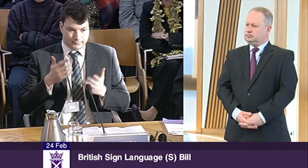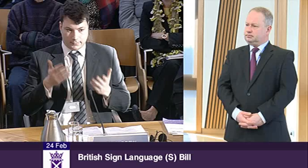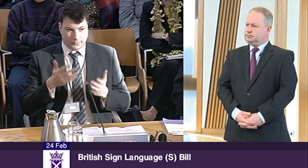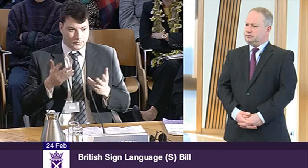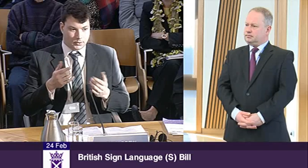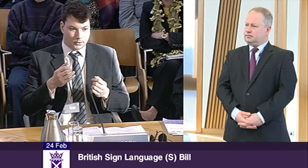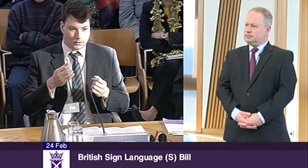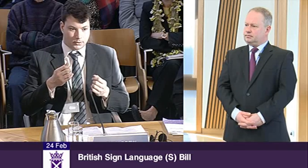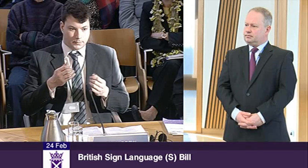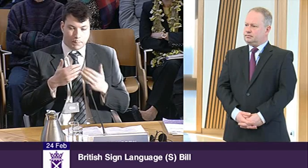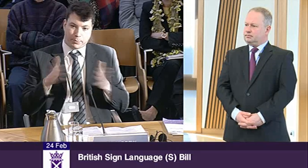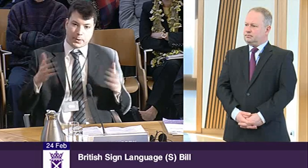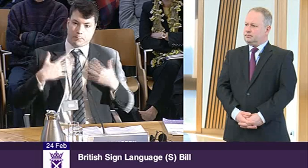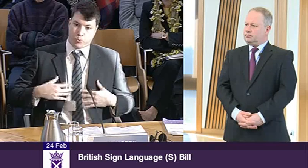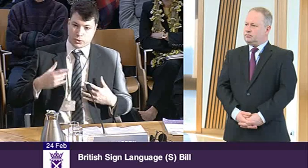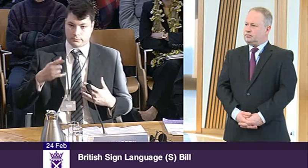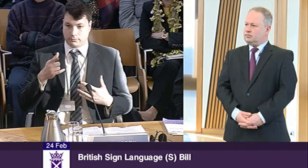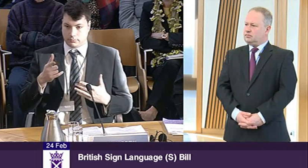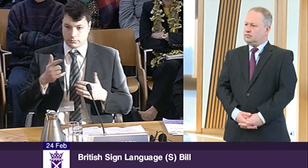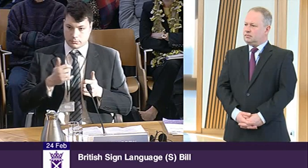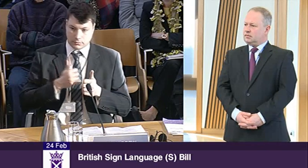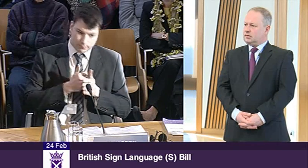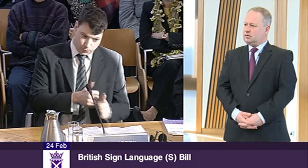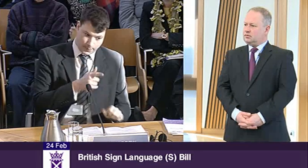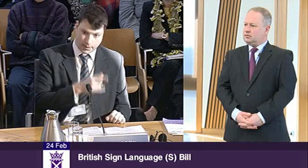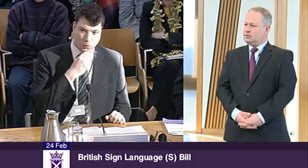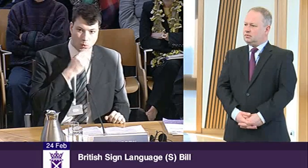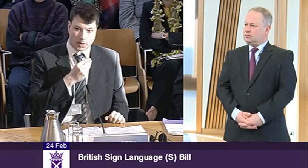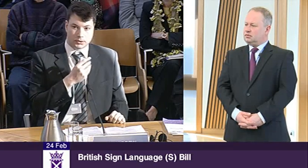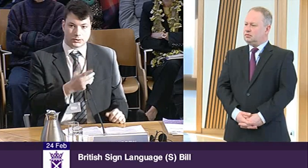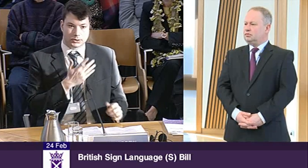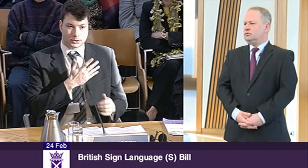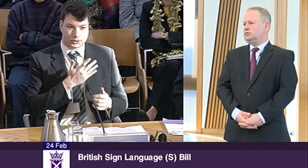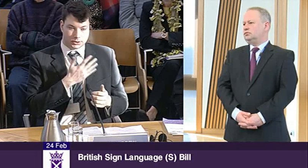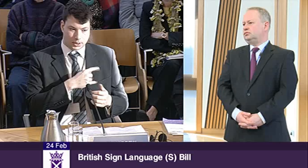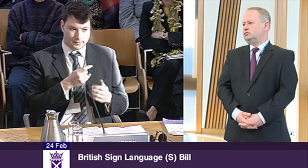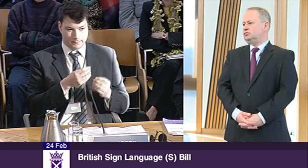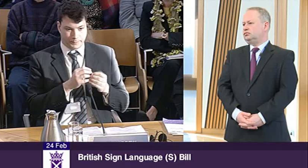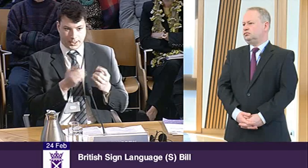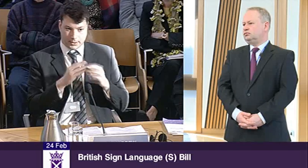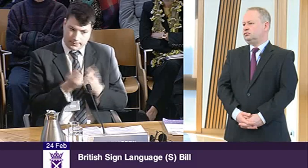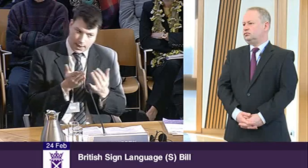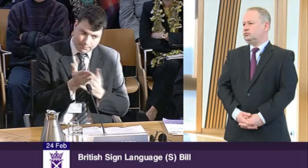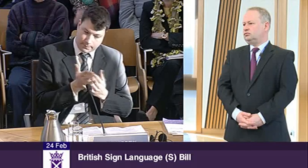Promotion can also mean much more of an acceptance of the access needs of deaf people throughout our society.